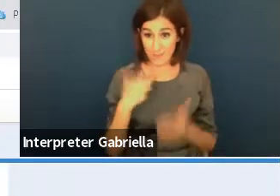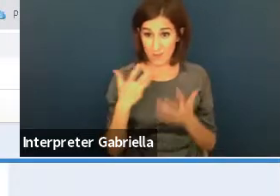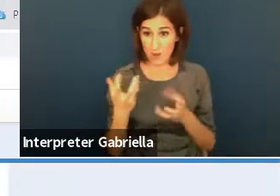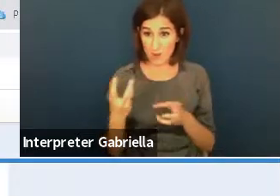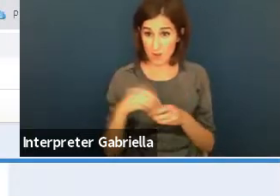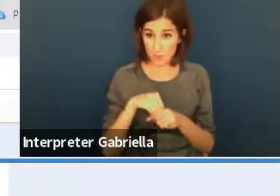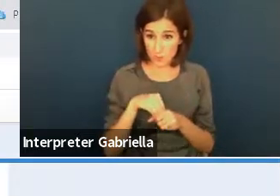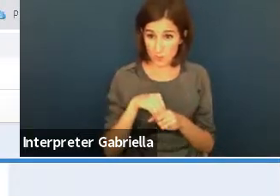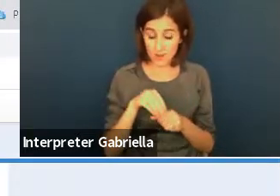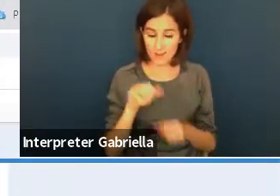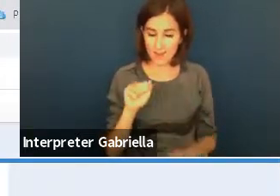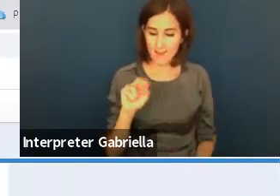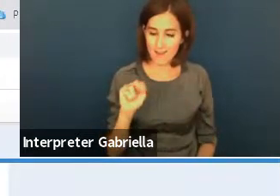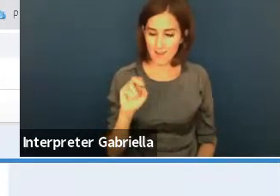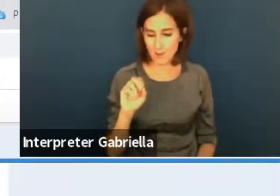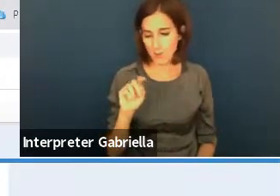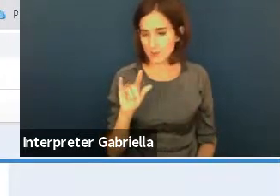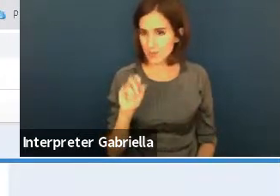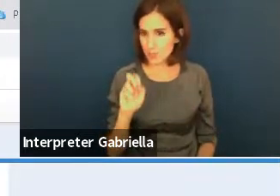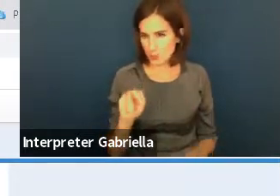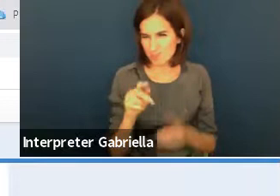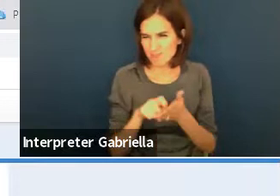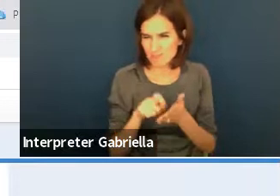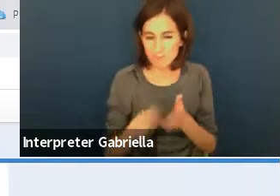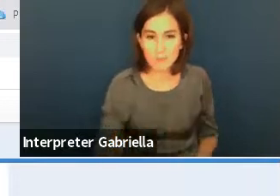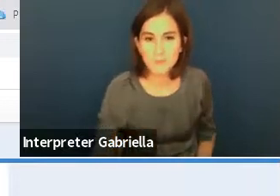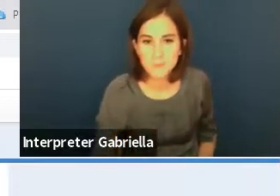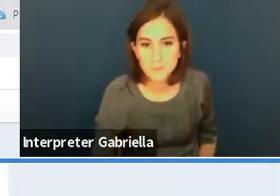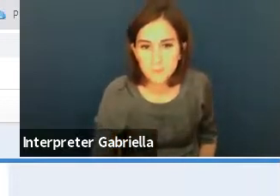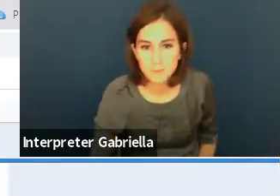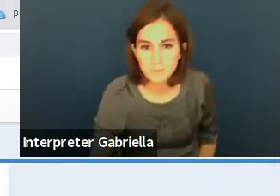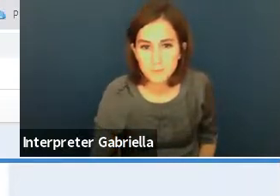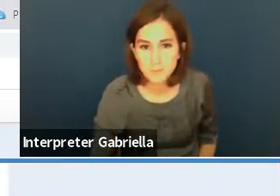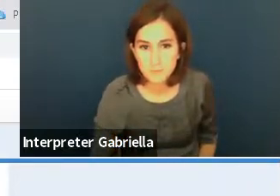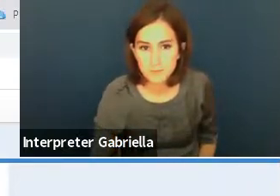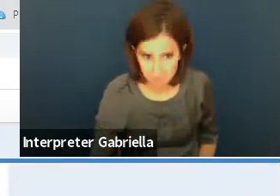Linda Kobashigawa: Into the annotation goes in there, you save it.